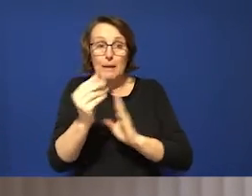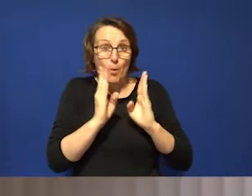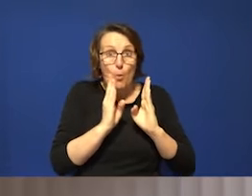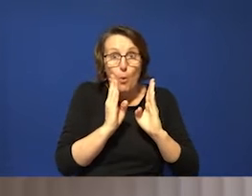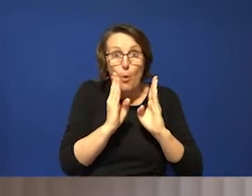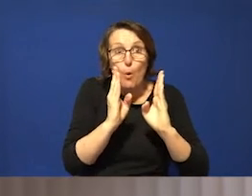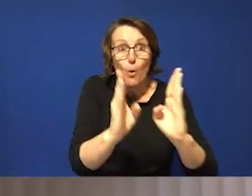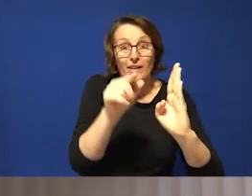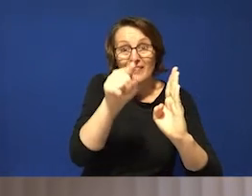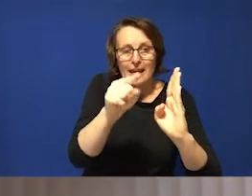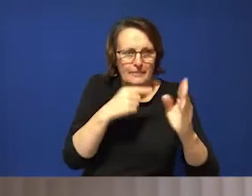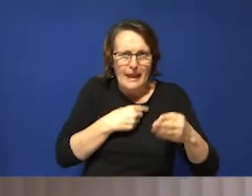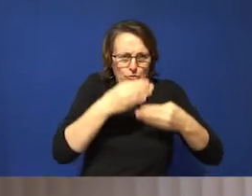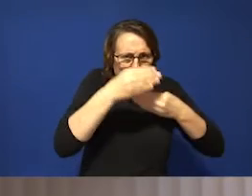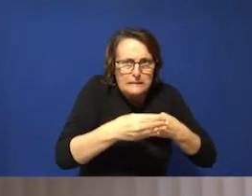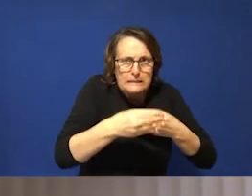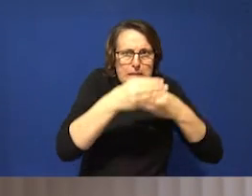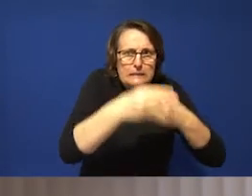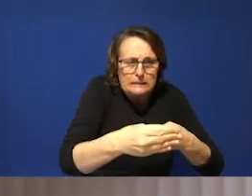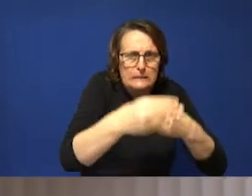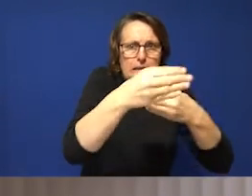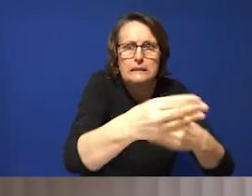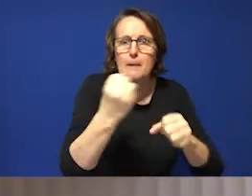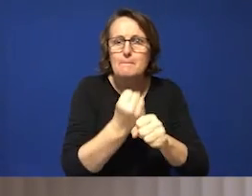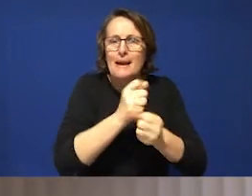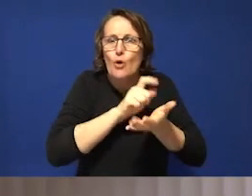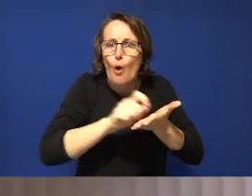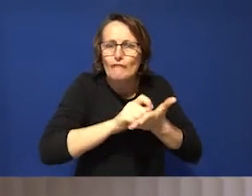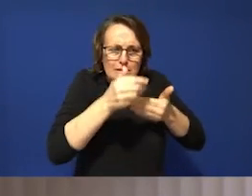and partitions put into like offices